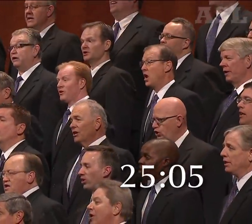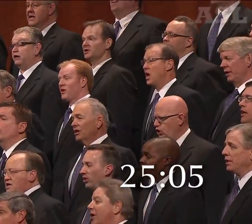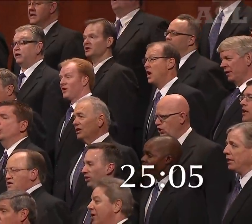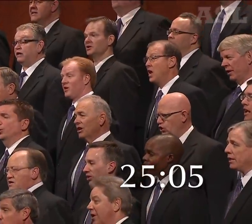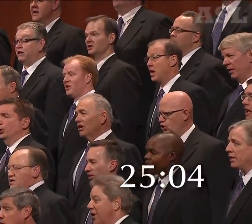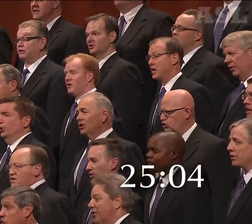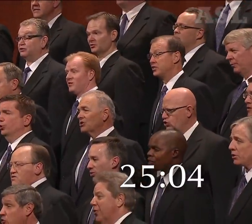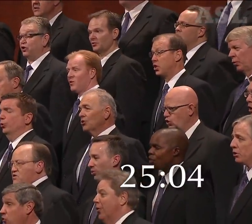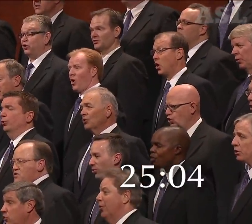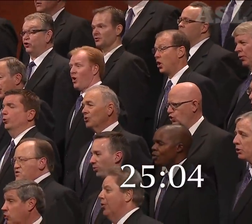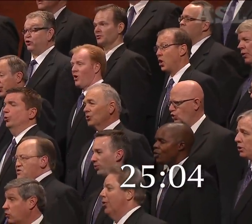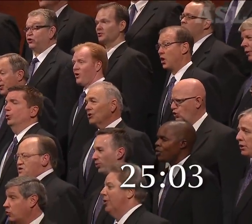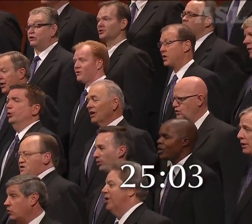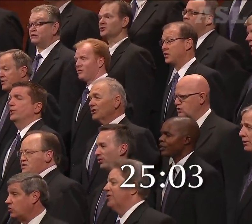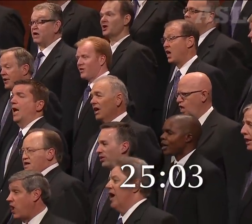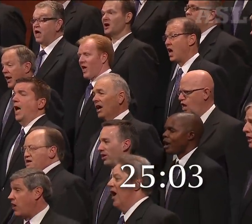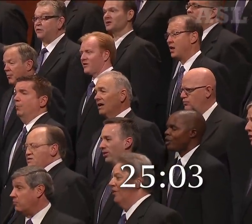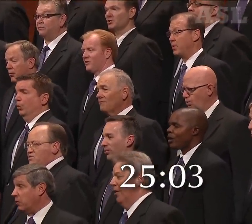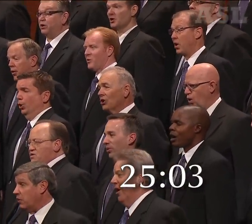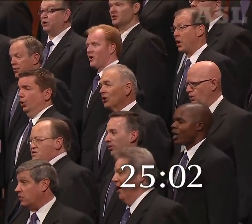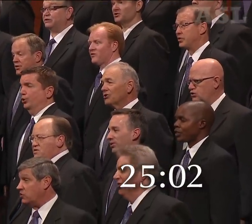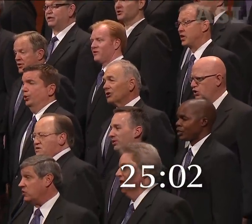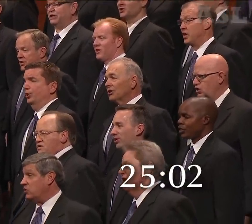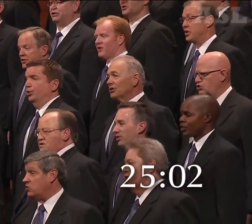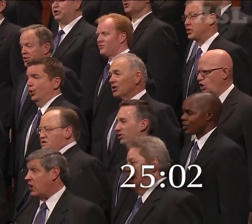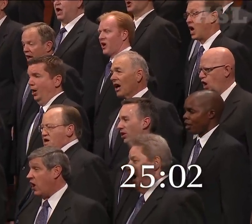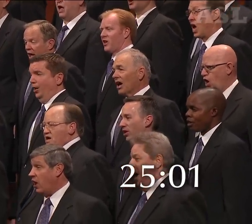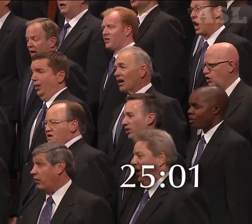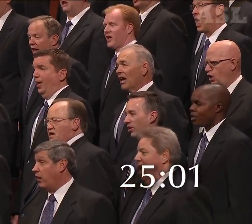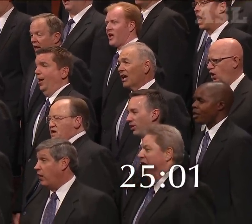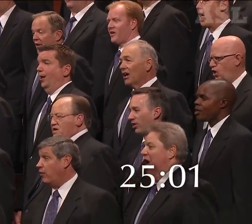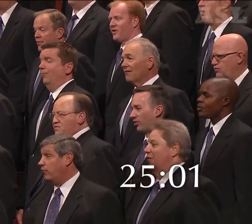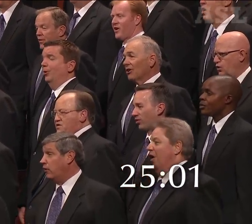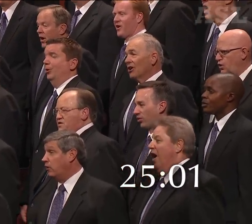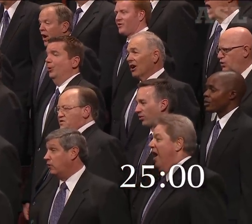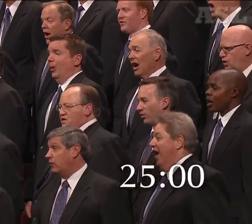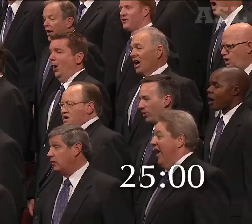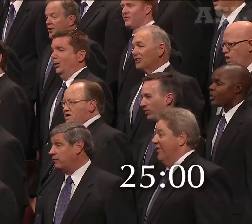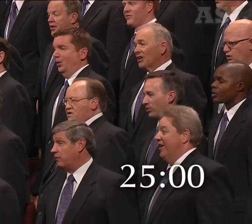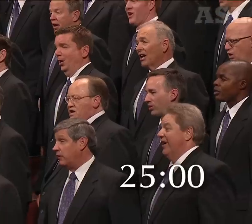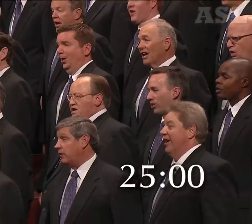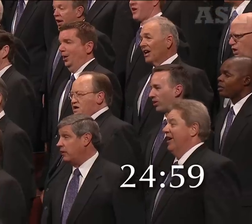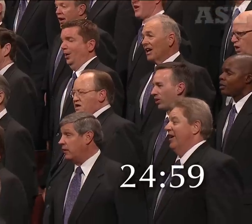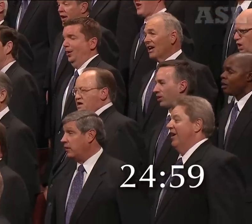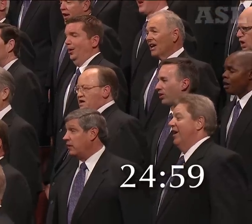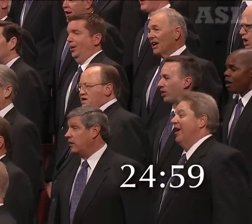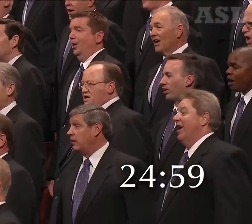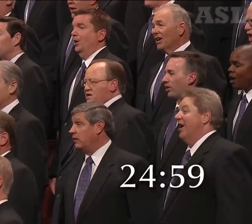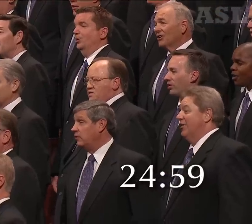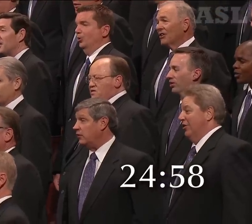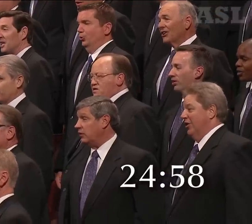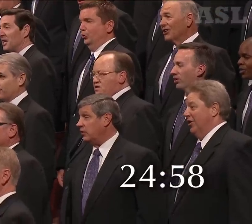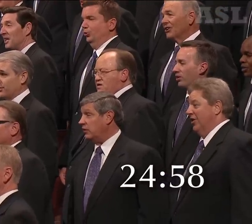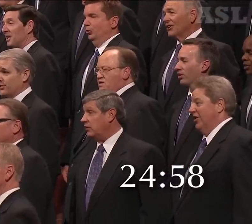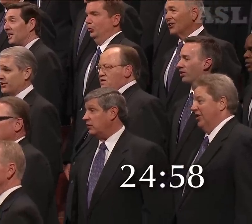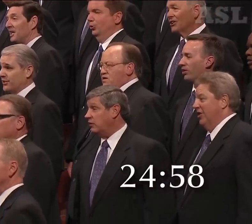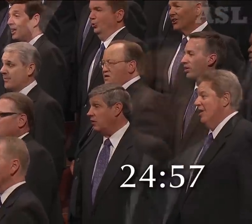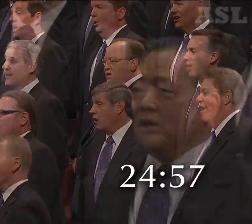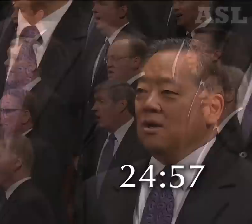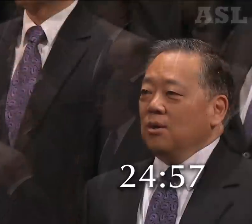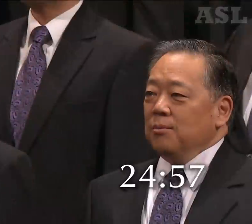CLOSED CAPTION CHANNEL